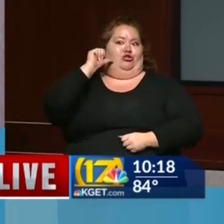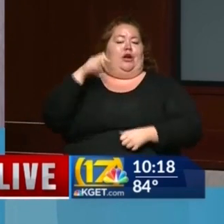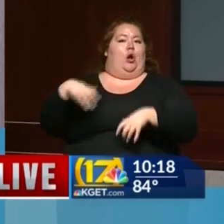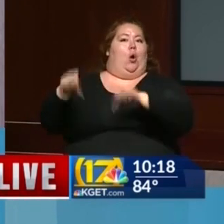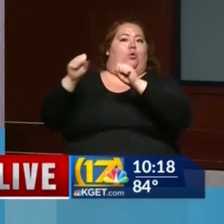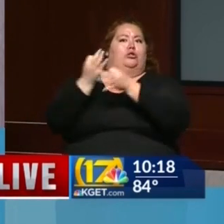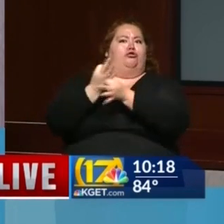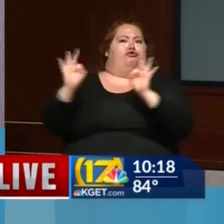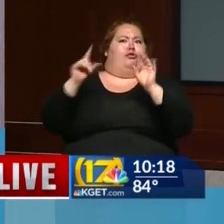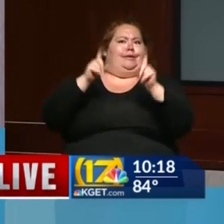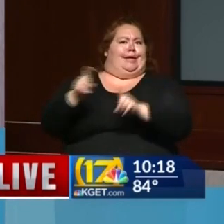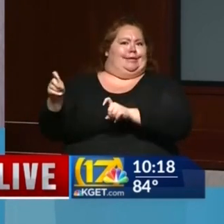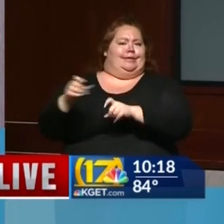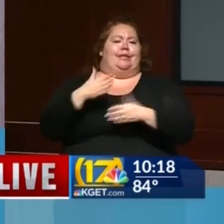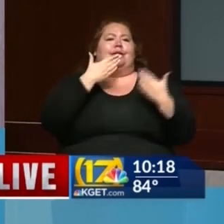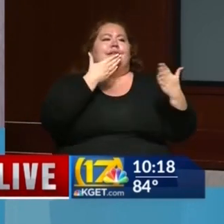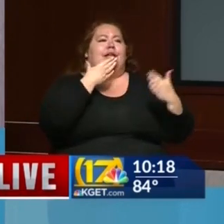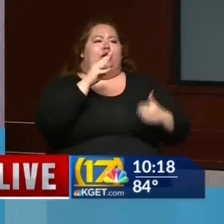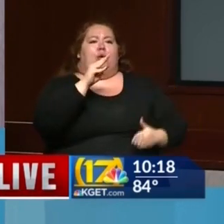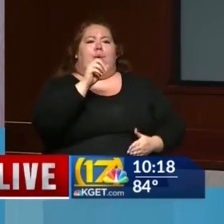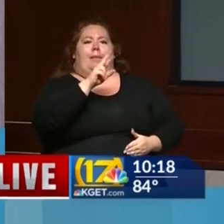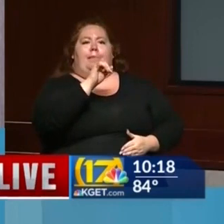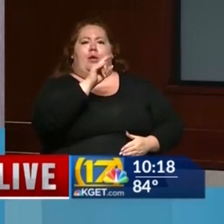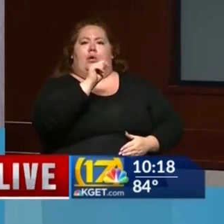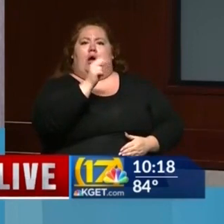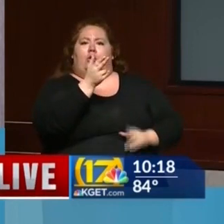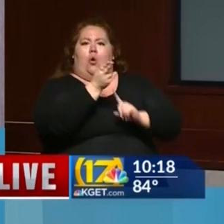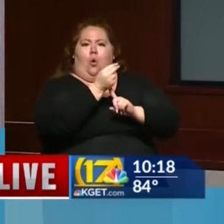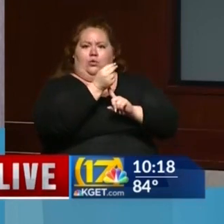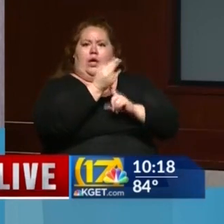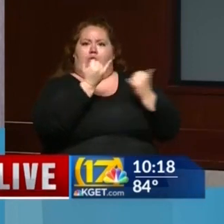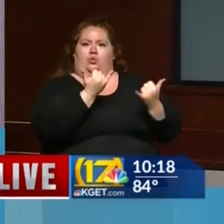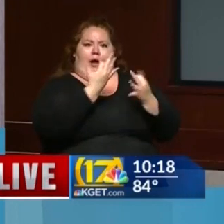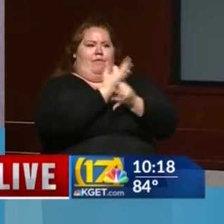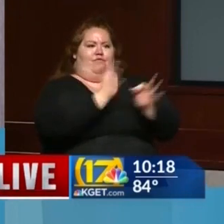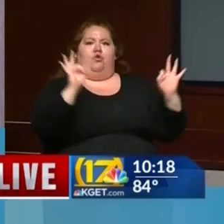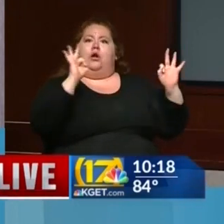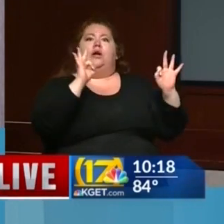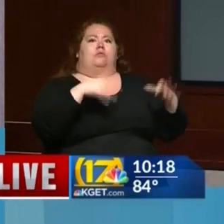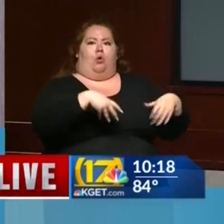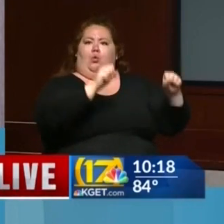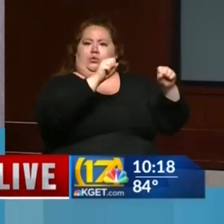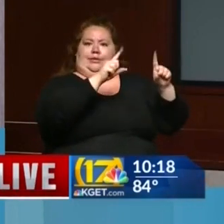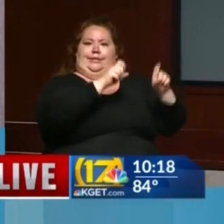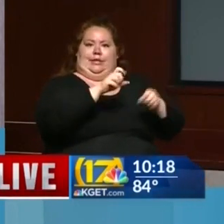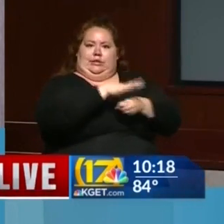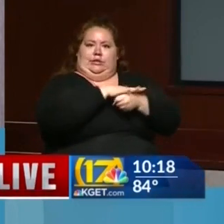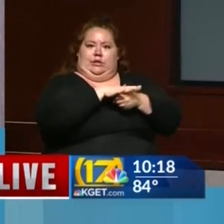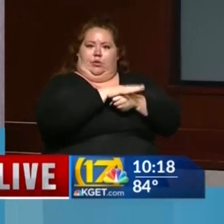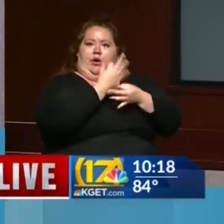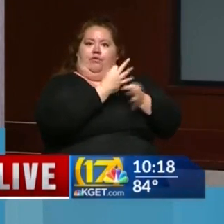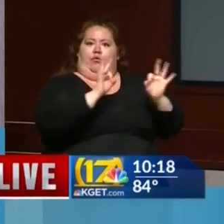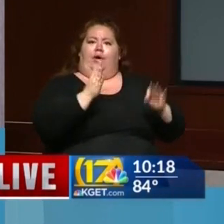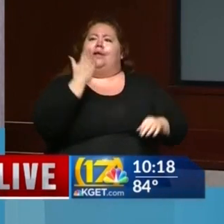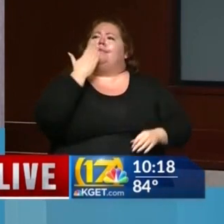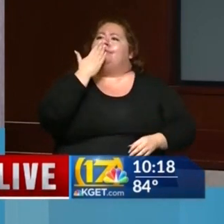THANK YOU GBT, AND TELL THEY MUNDO ABOUT YOUR HOSTING OF A FREE TESTING SITE YESTERDAY. THANK YOU FOR THE MARRIOTT TODAY.